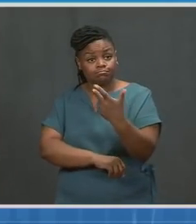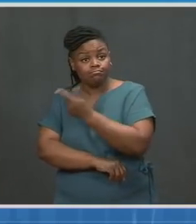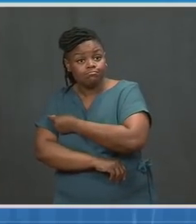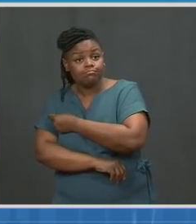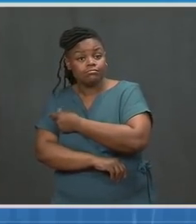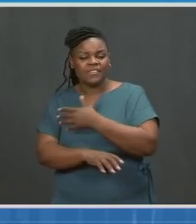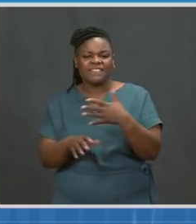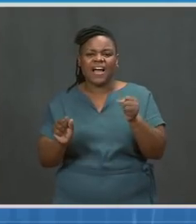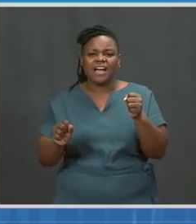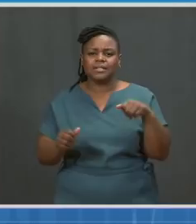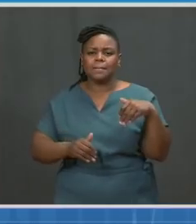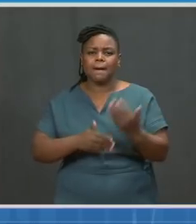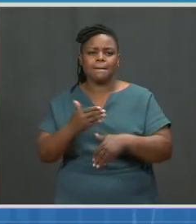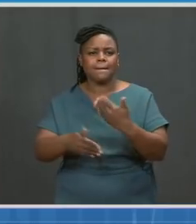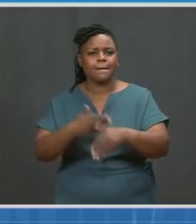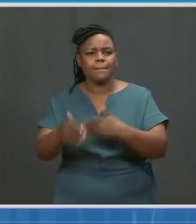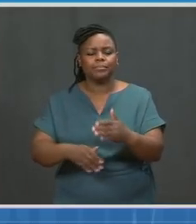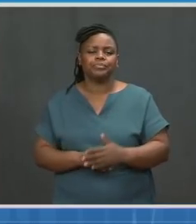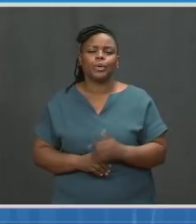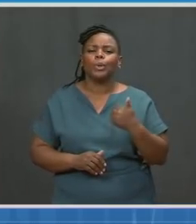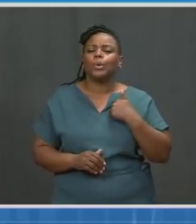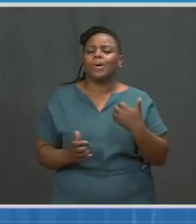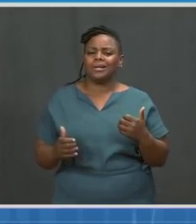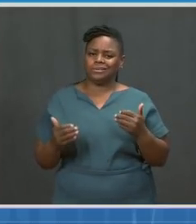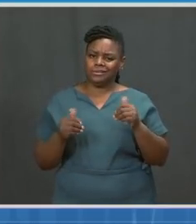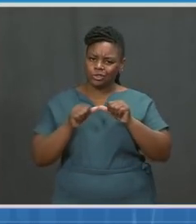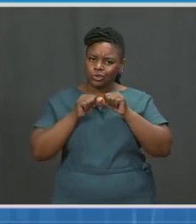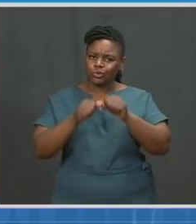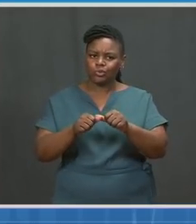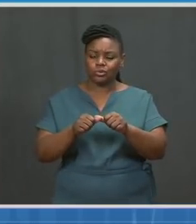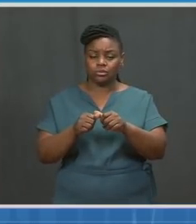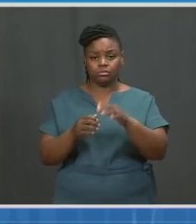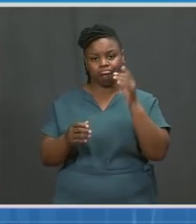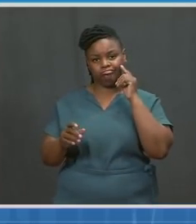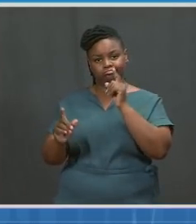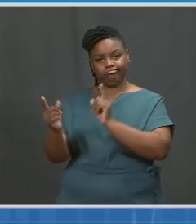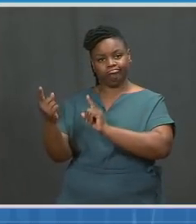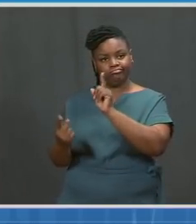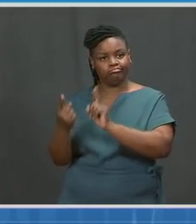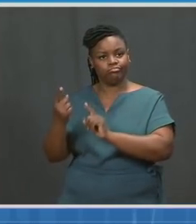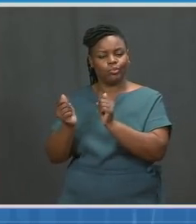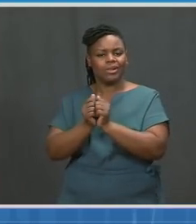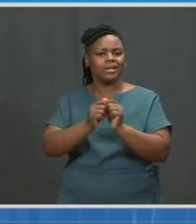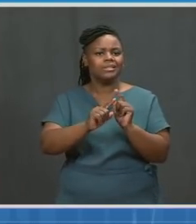and we continue to conduct one-on-one sessions with their teams each day throughout the week.